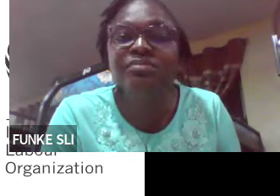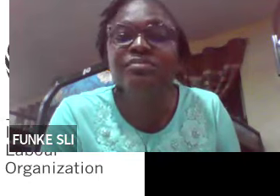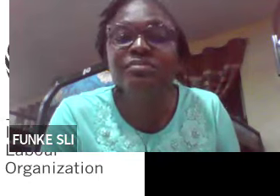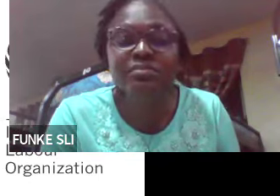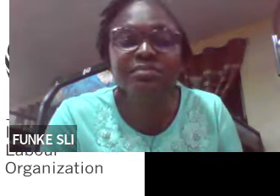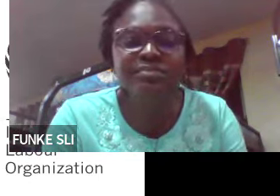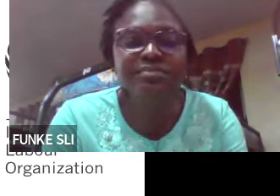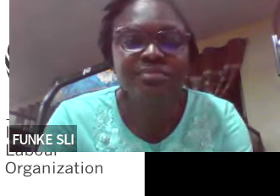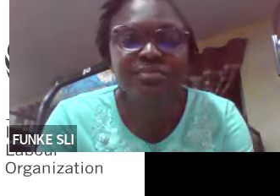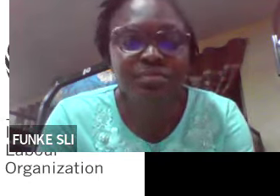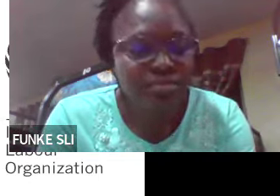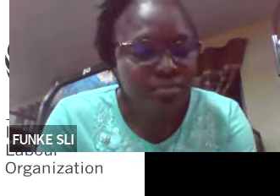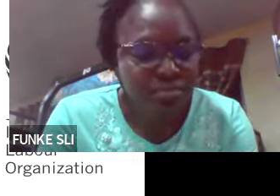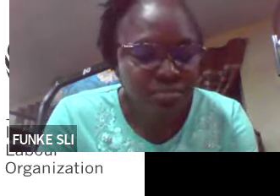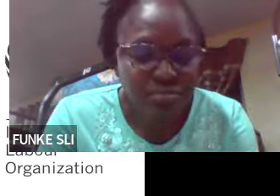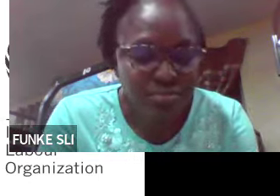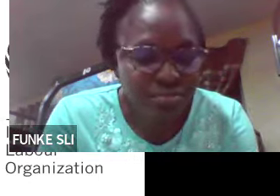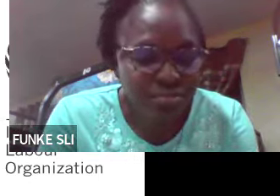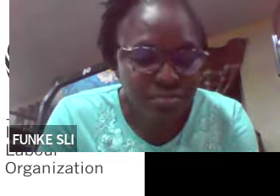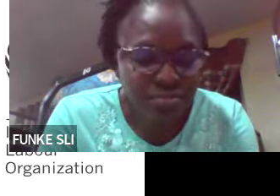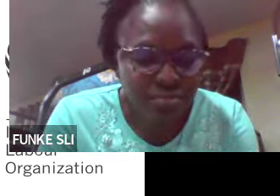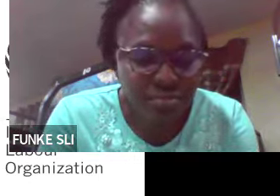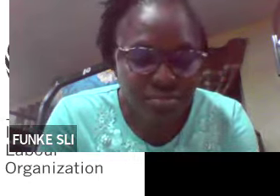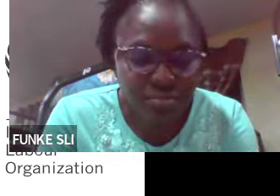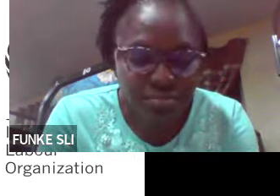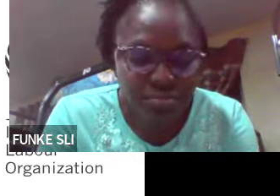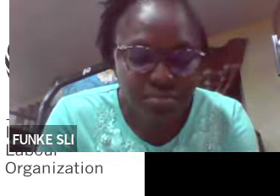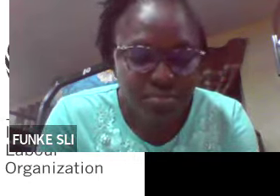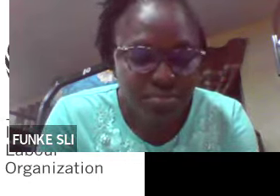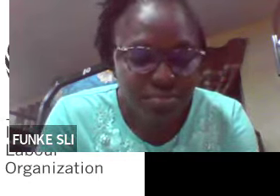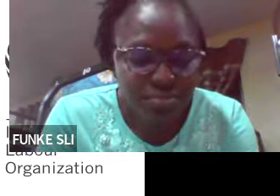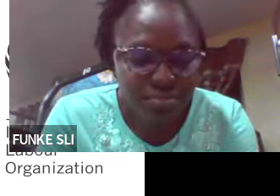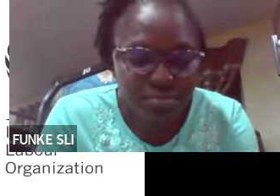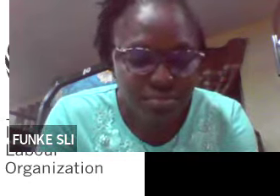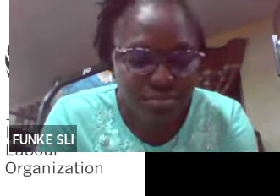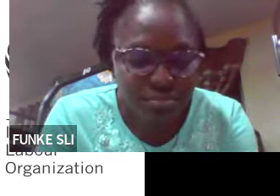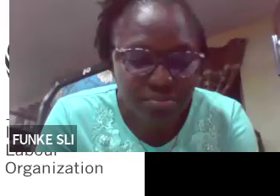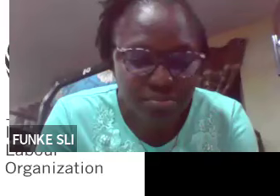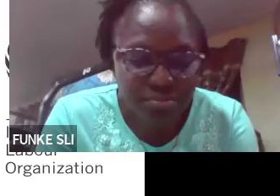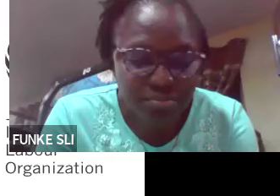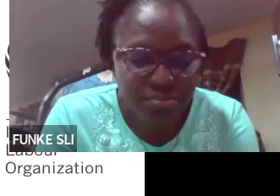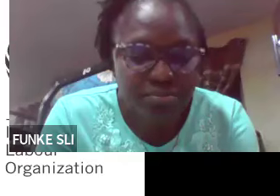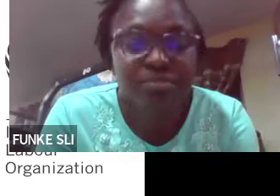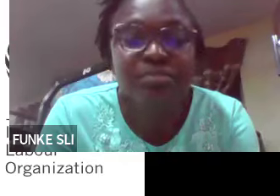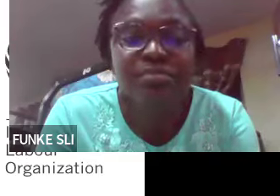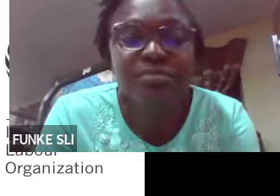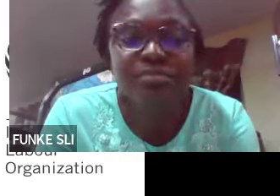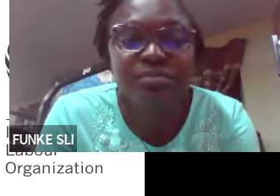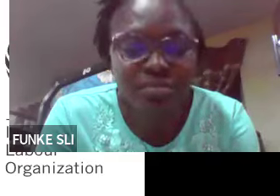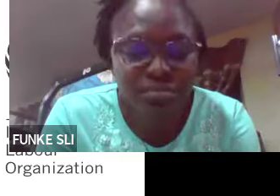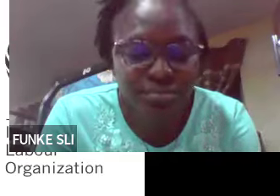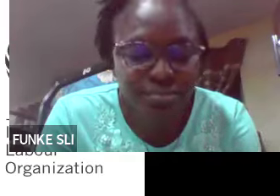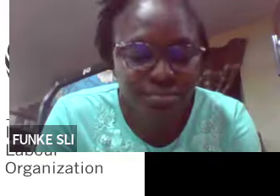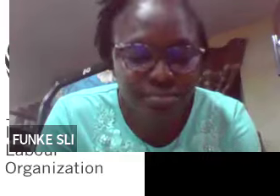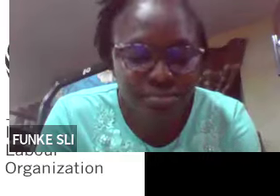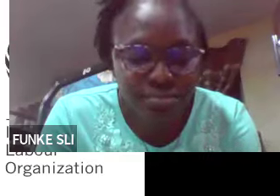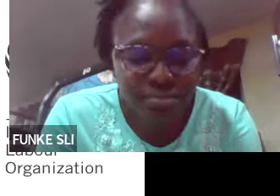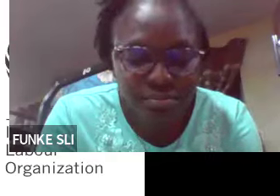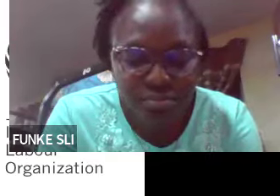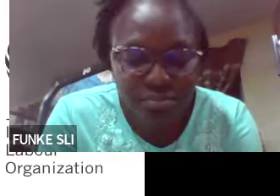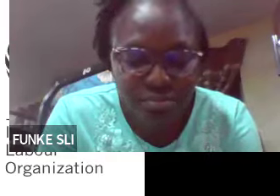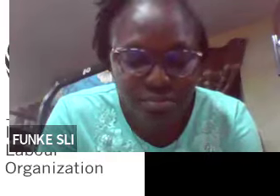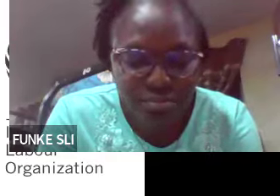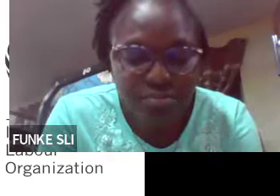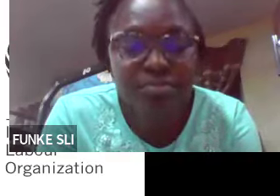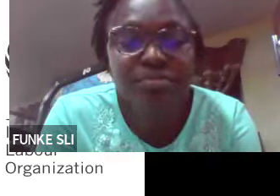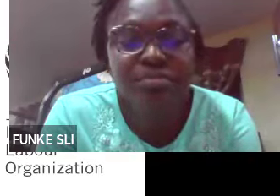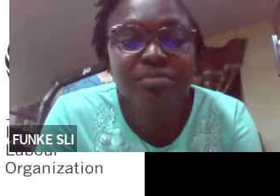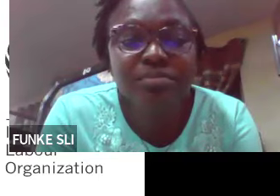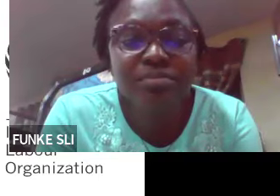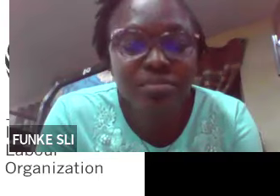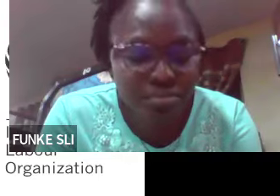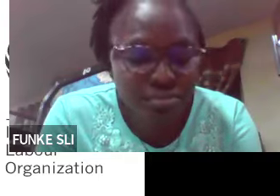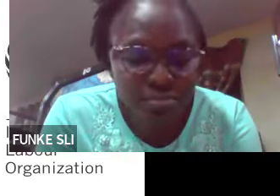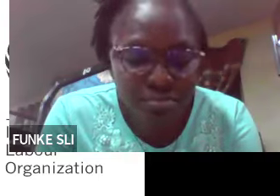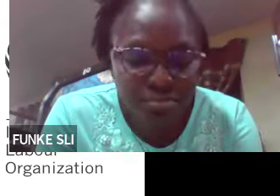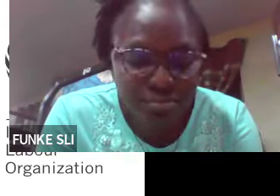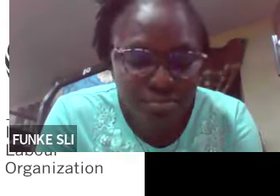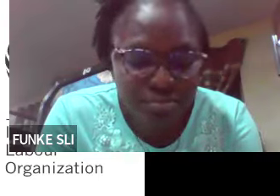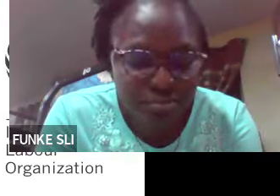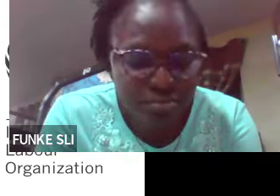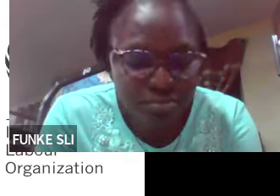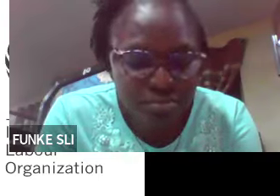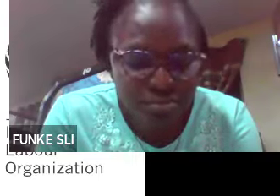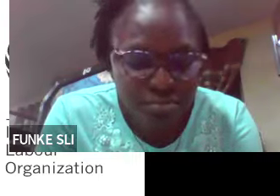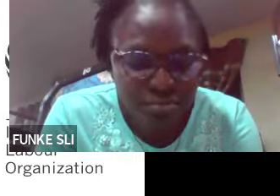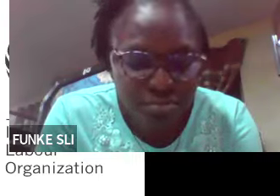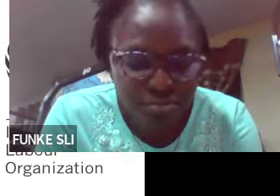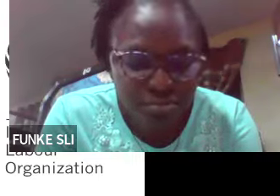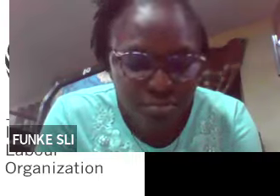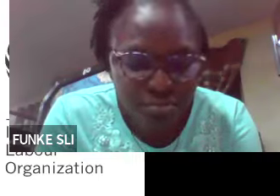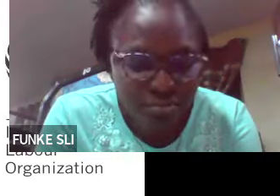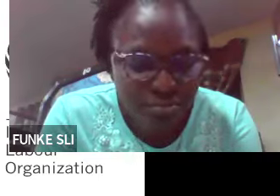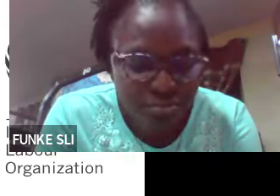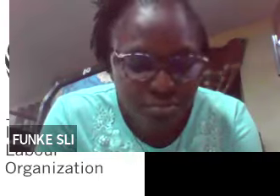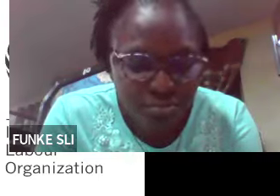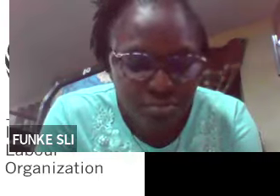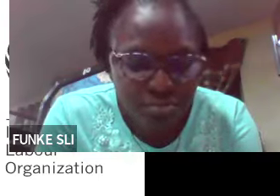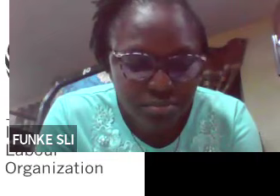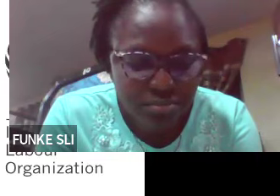Queen Christopher: and with that it's going to go far, because I've already think of a way of merging it, which I know is going to work out. And it's working out for other people definitely. It will work out for me because I don't want to be pity. I don't want pity, but empathy. Thank you.